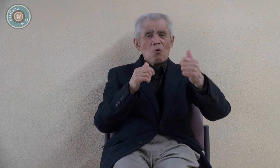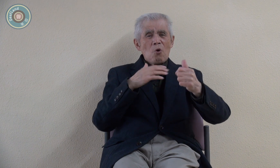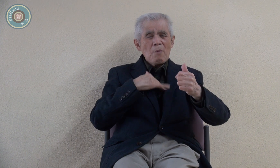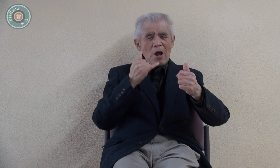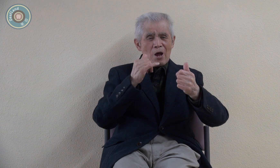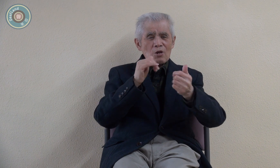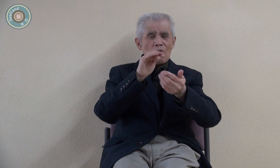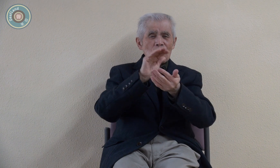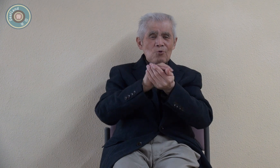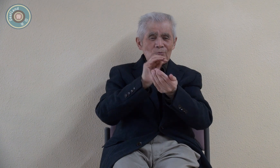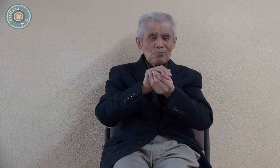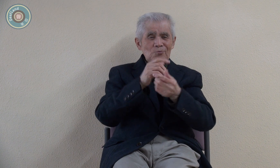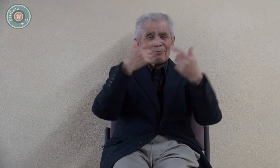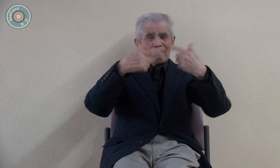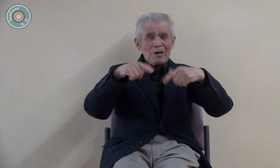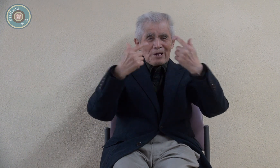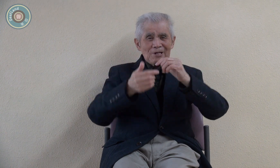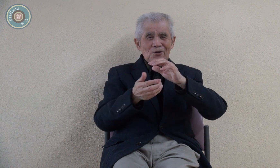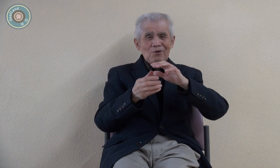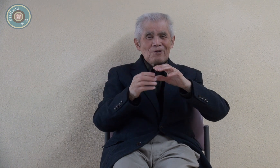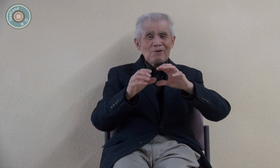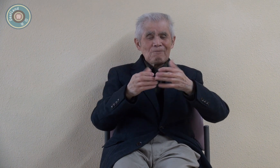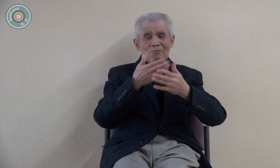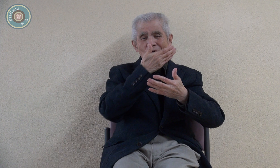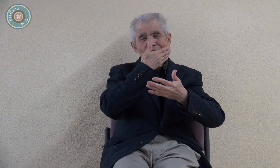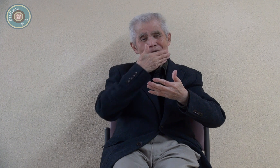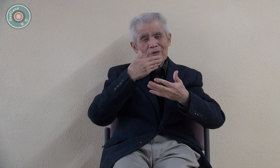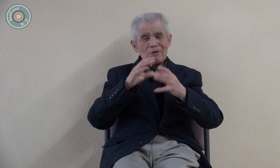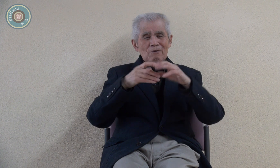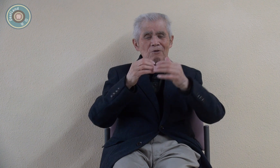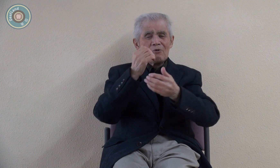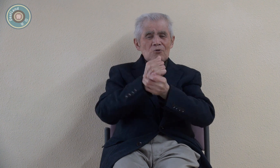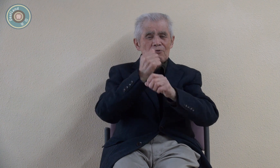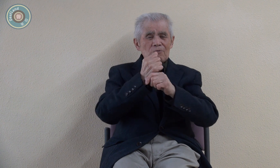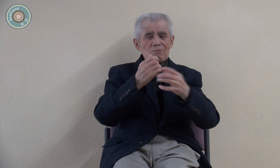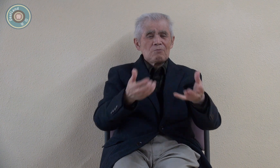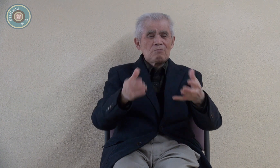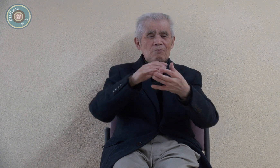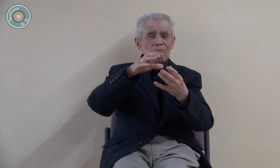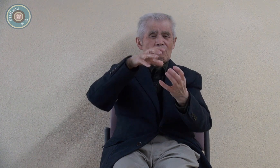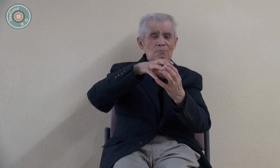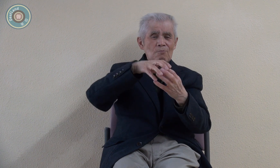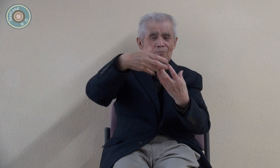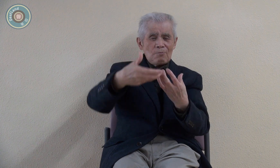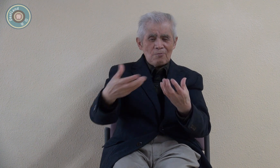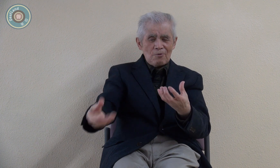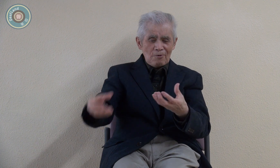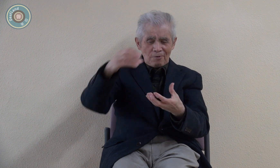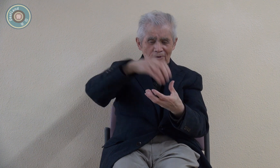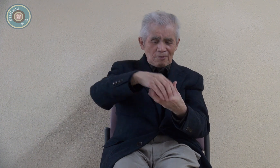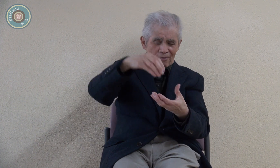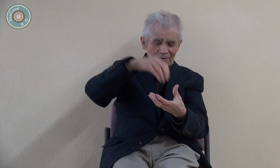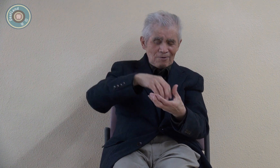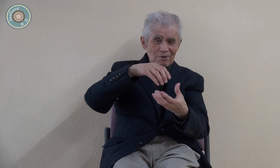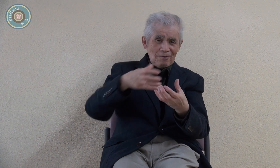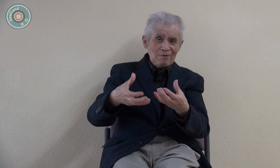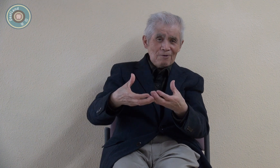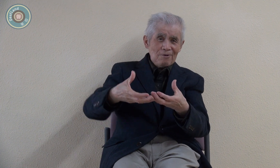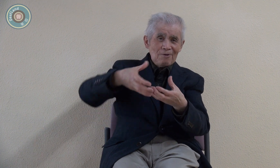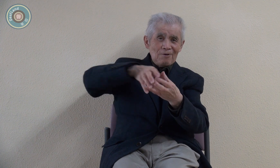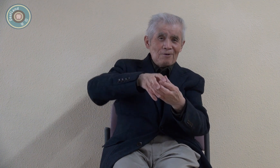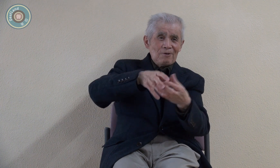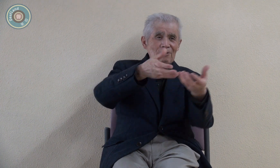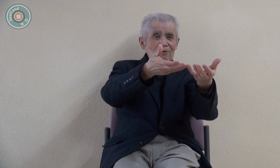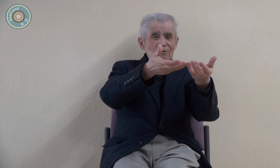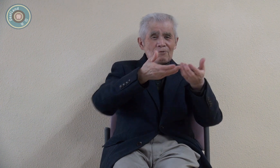My grandmother used to make me delicious rice balls every day